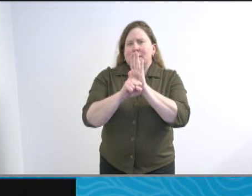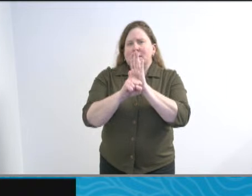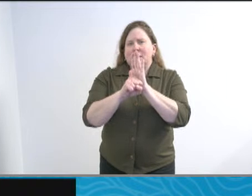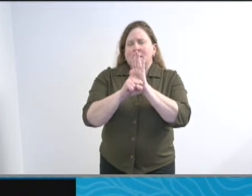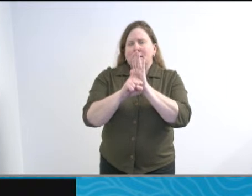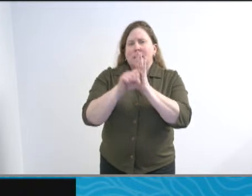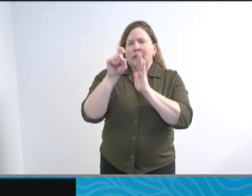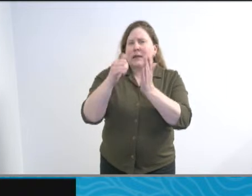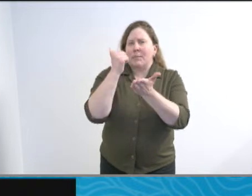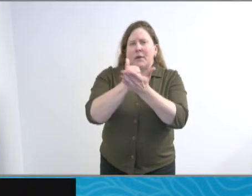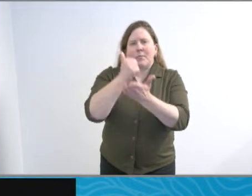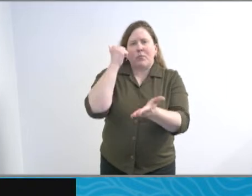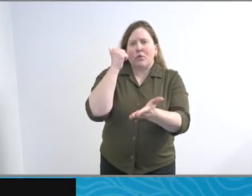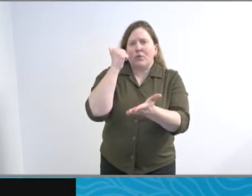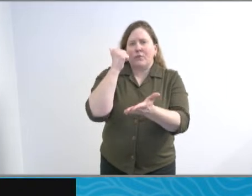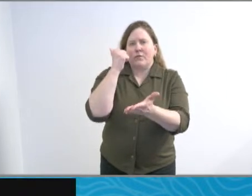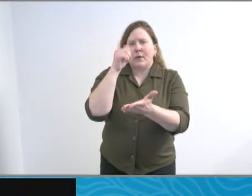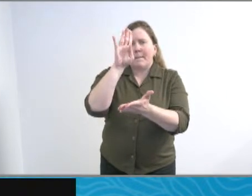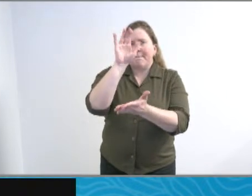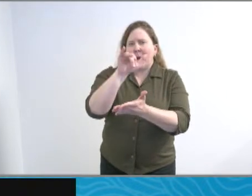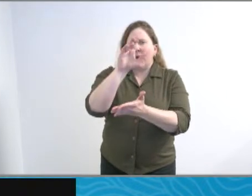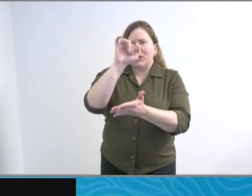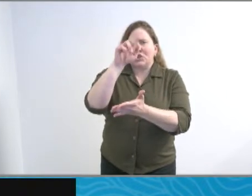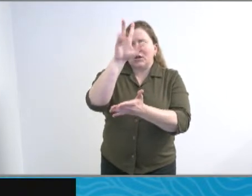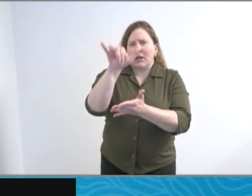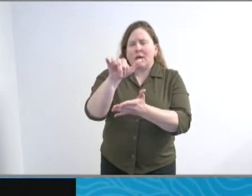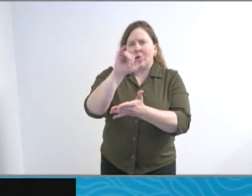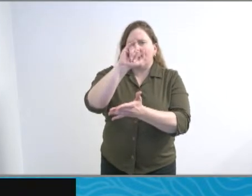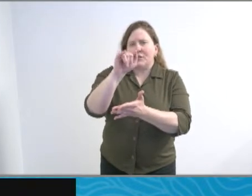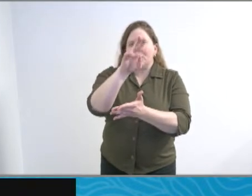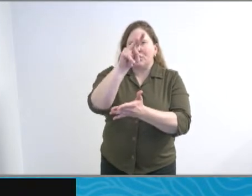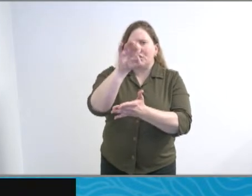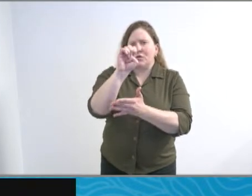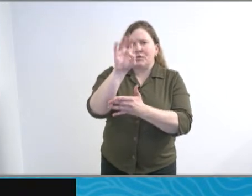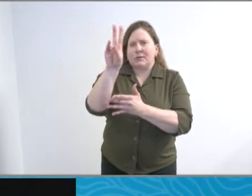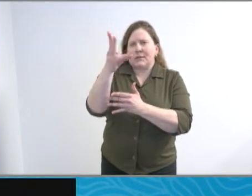So you can see our June 7th meeting